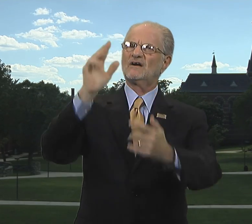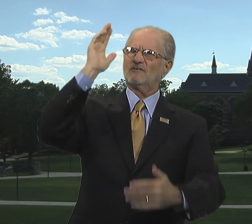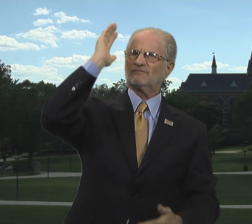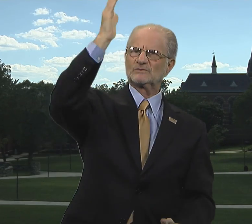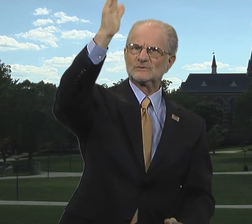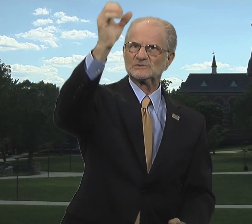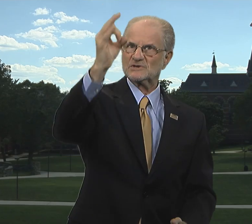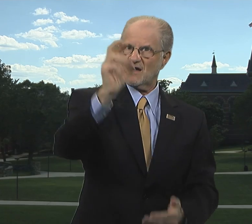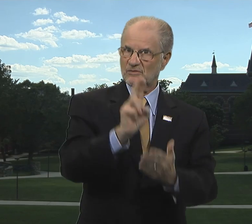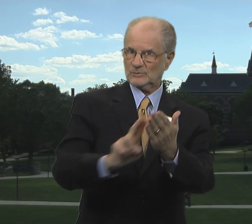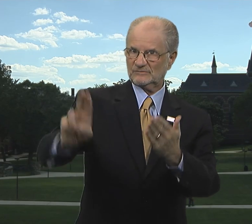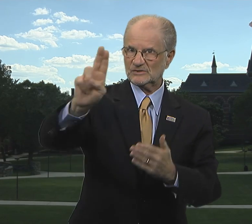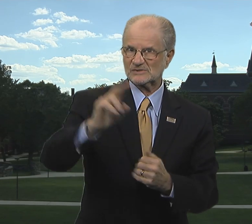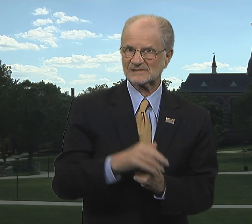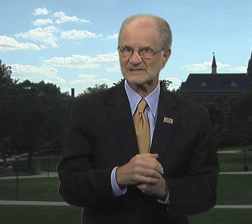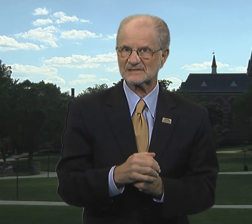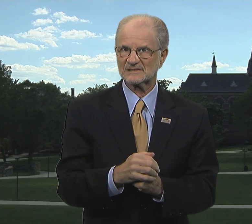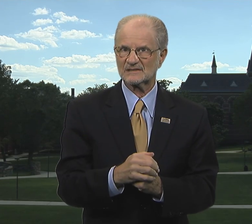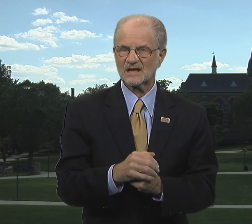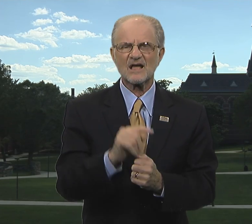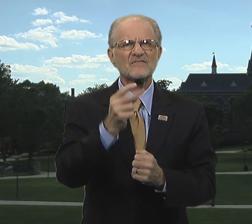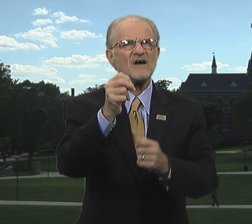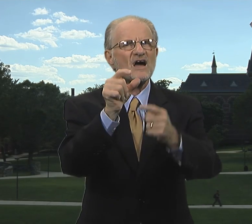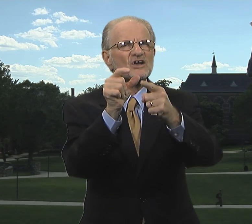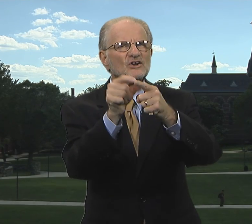to the future of the university.